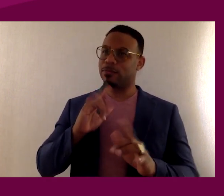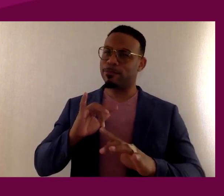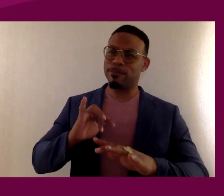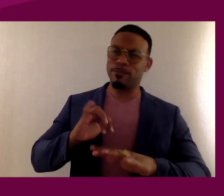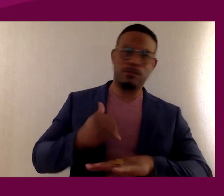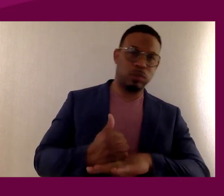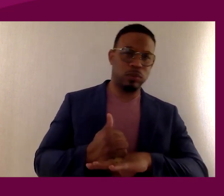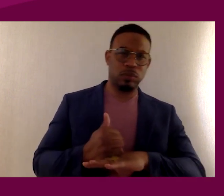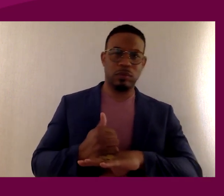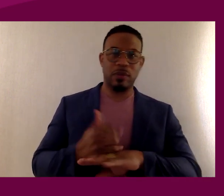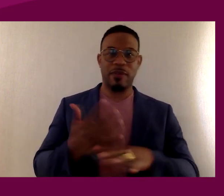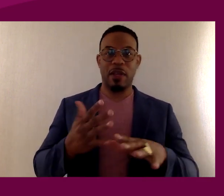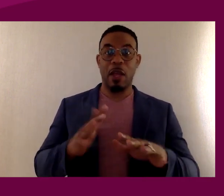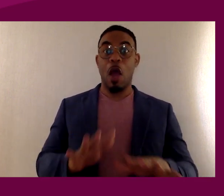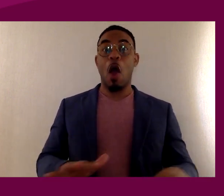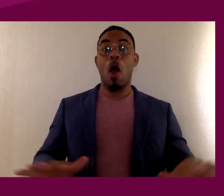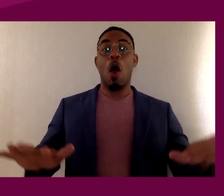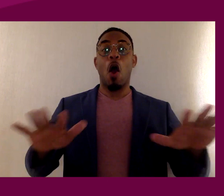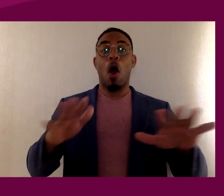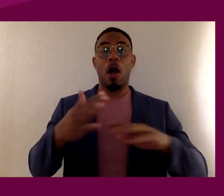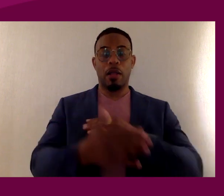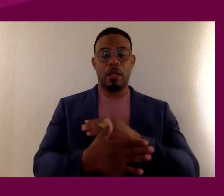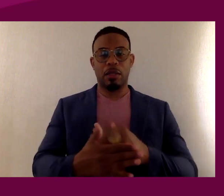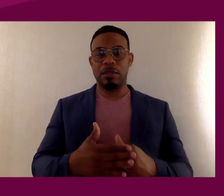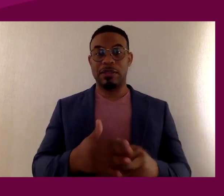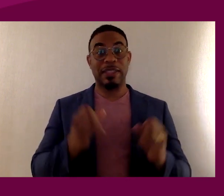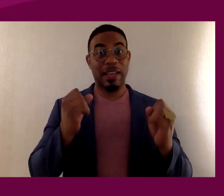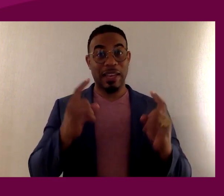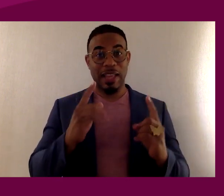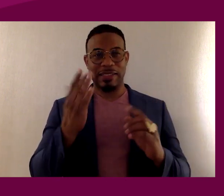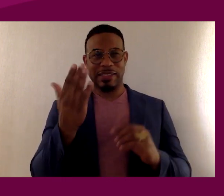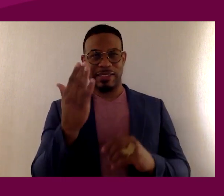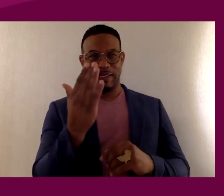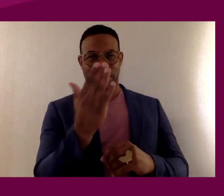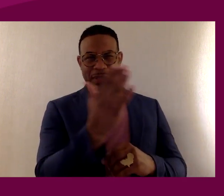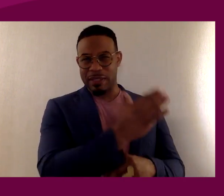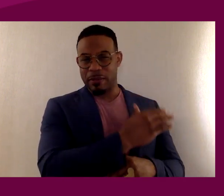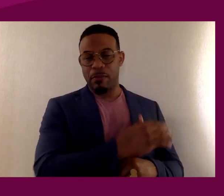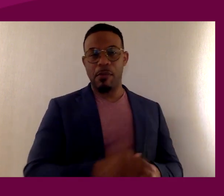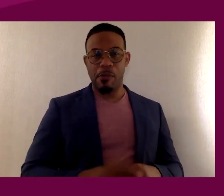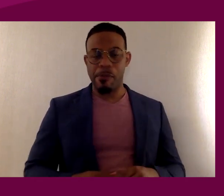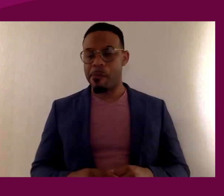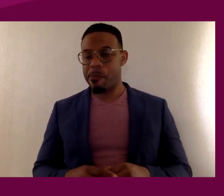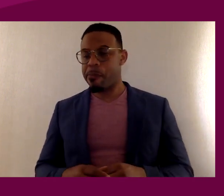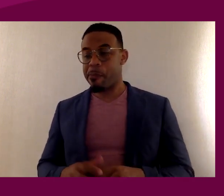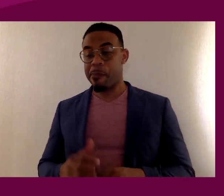model was pretty well established in all of these countries. And there is lots of similarity.